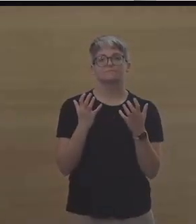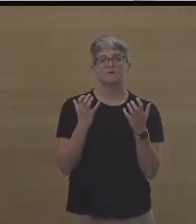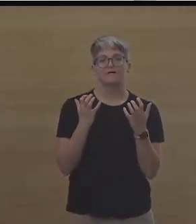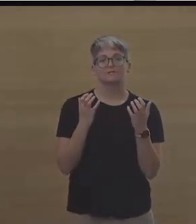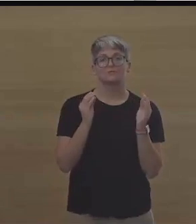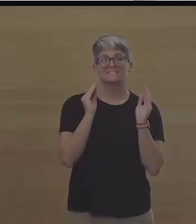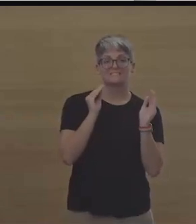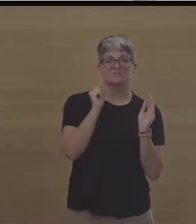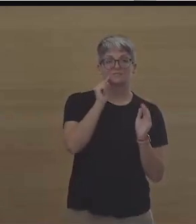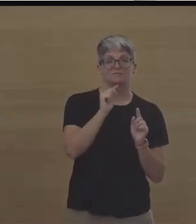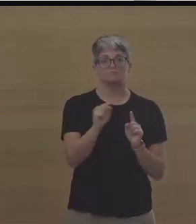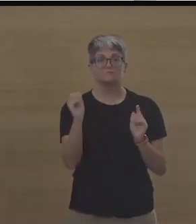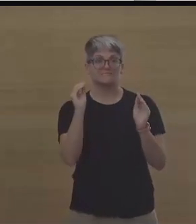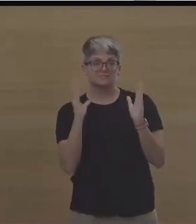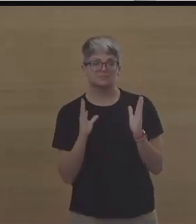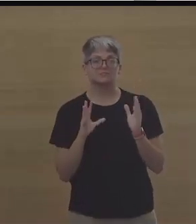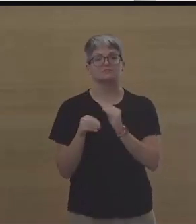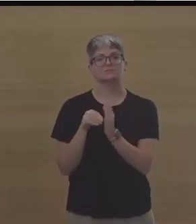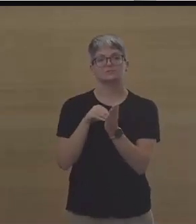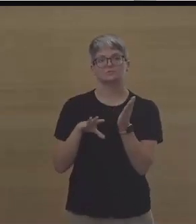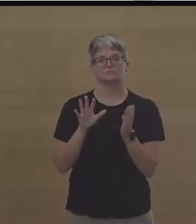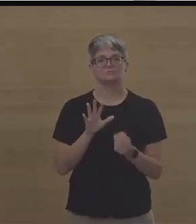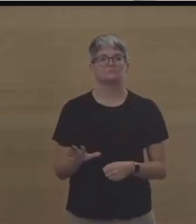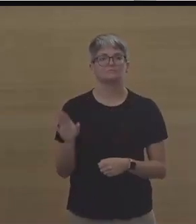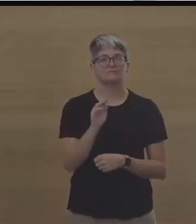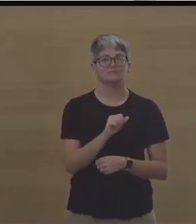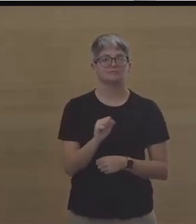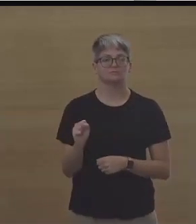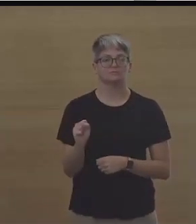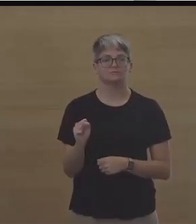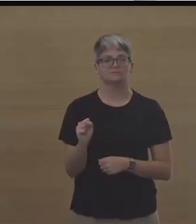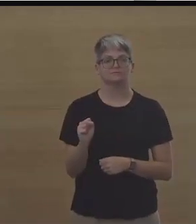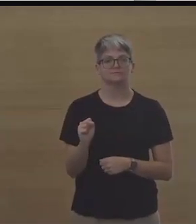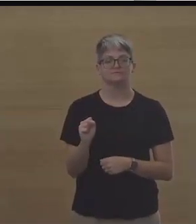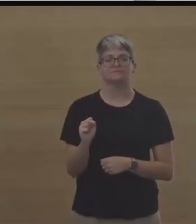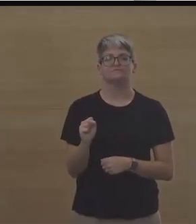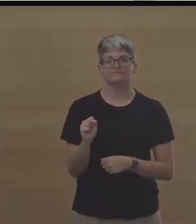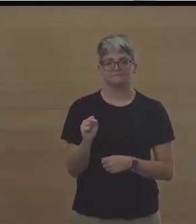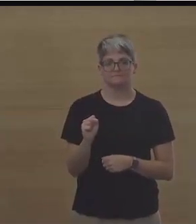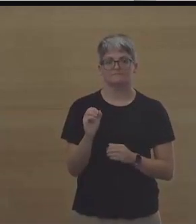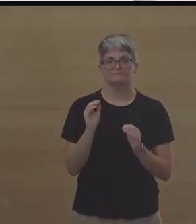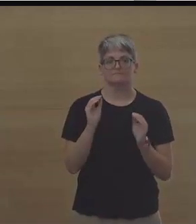and students in Massachusetts about the curriculum,